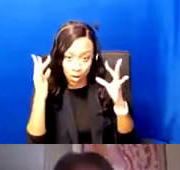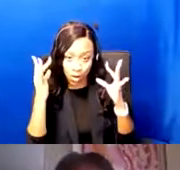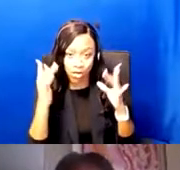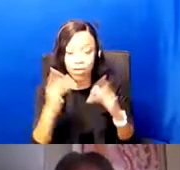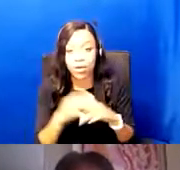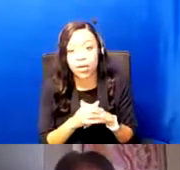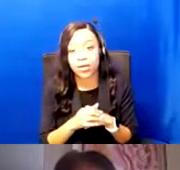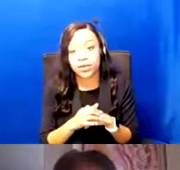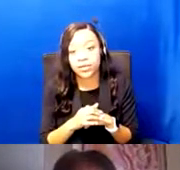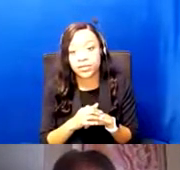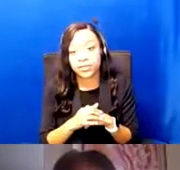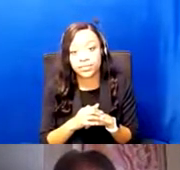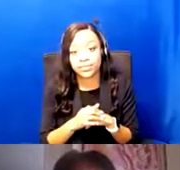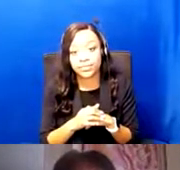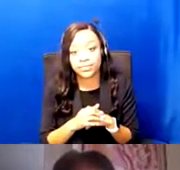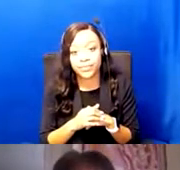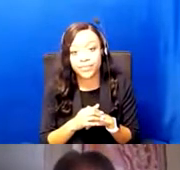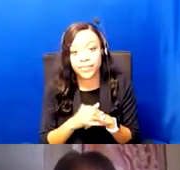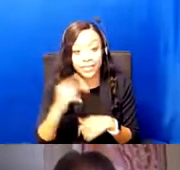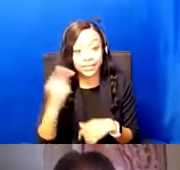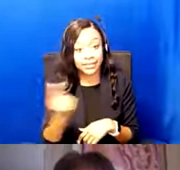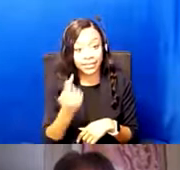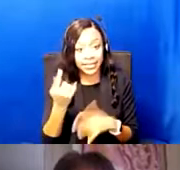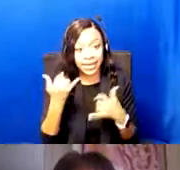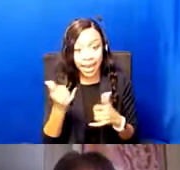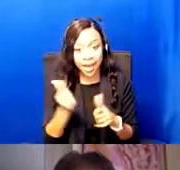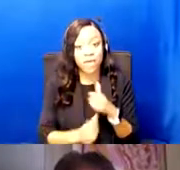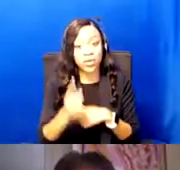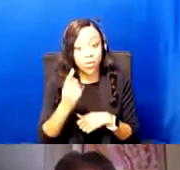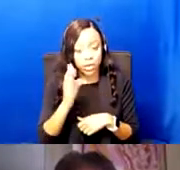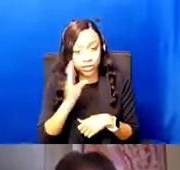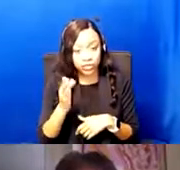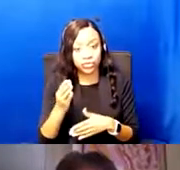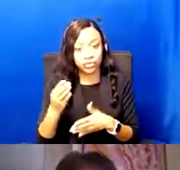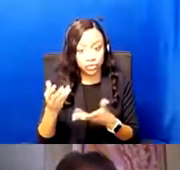And that's something we all have to work together on the legislative level to overhaul